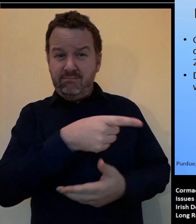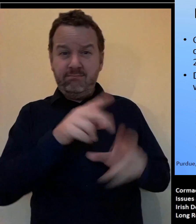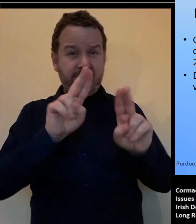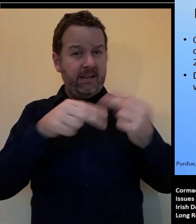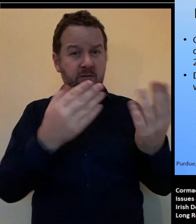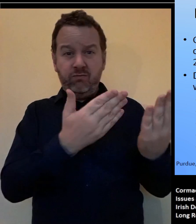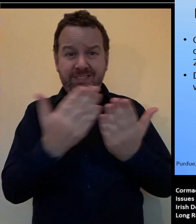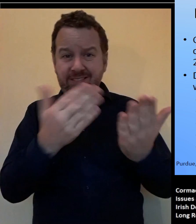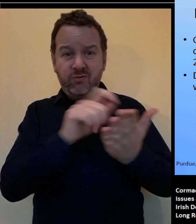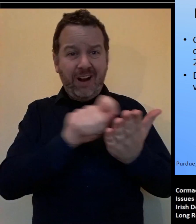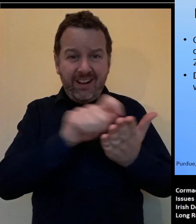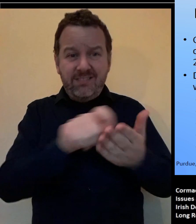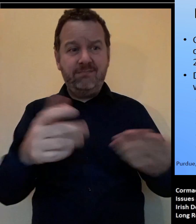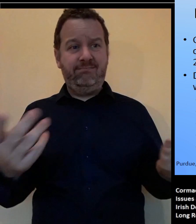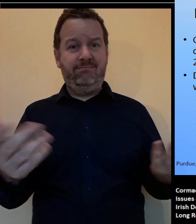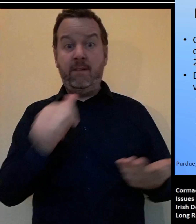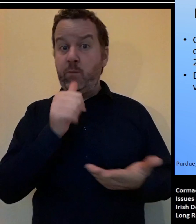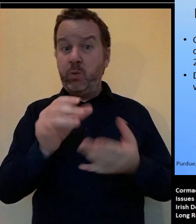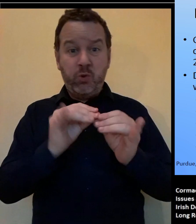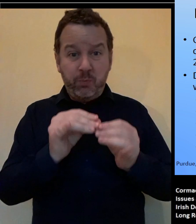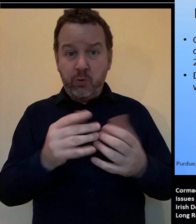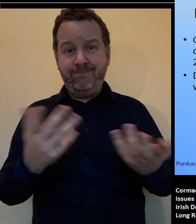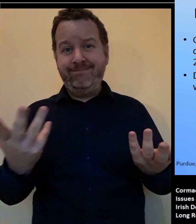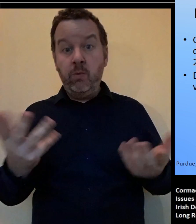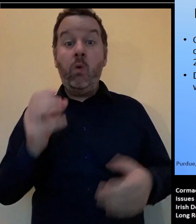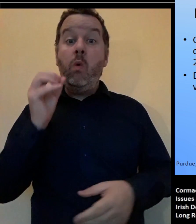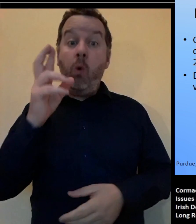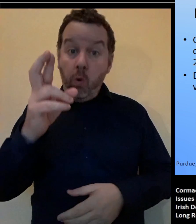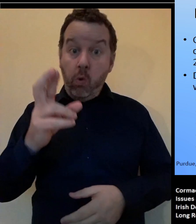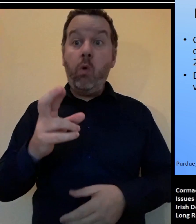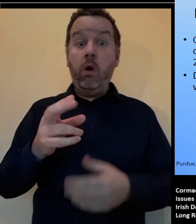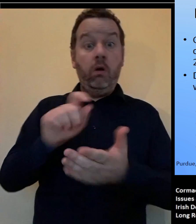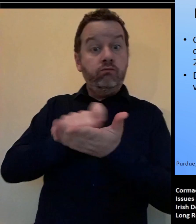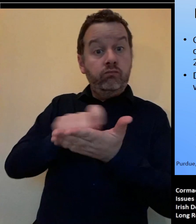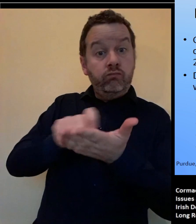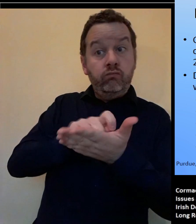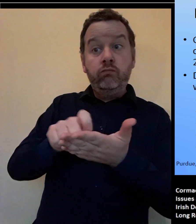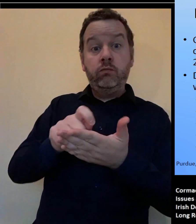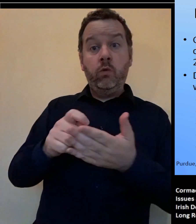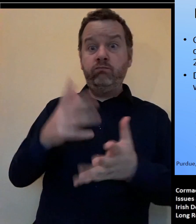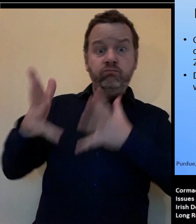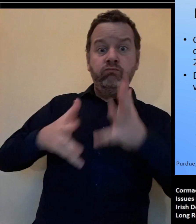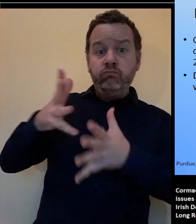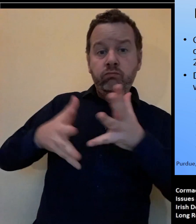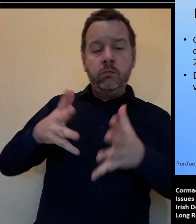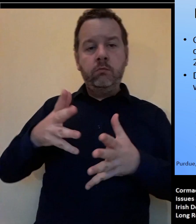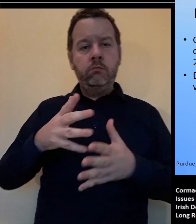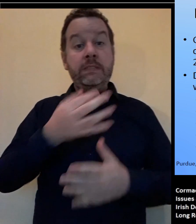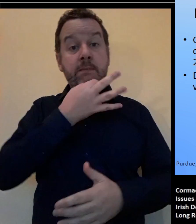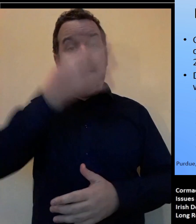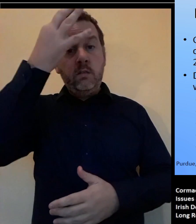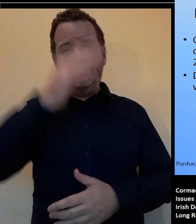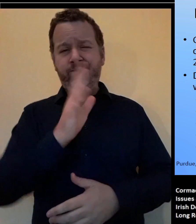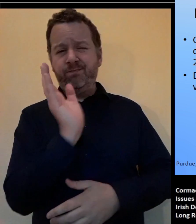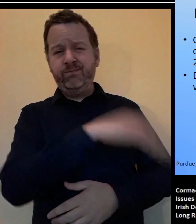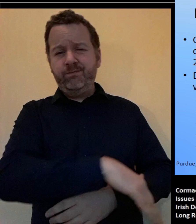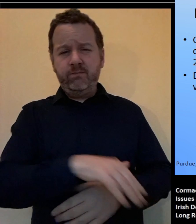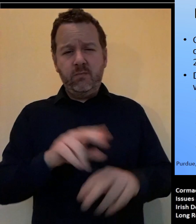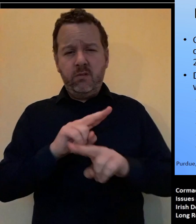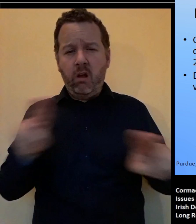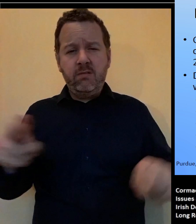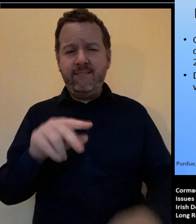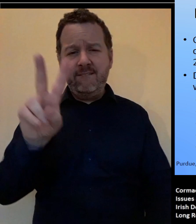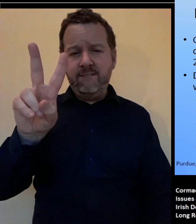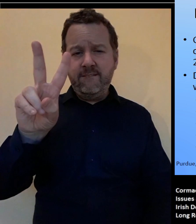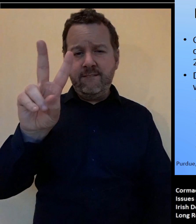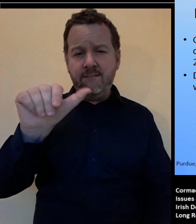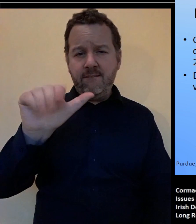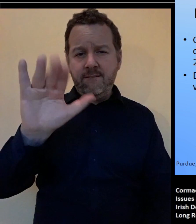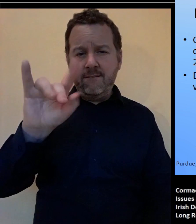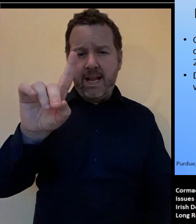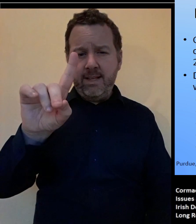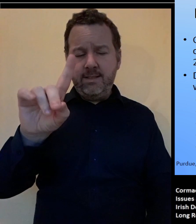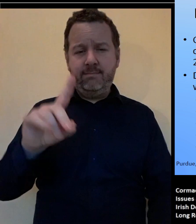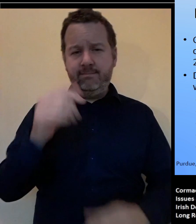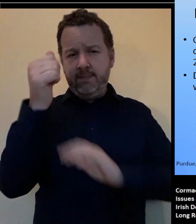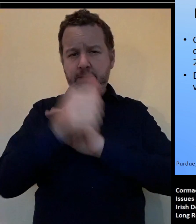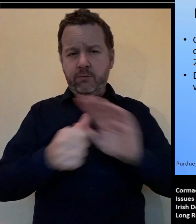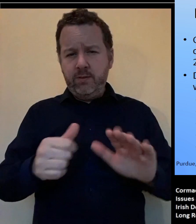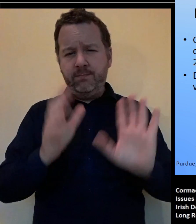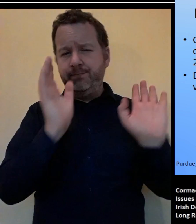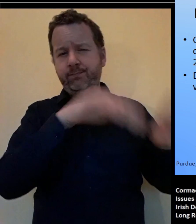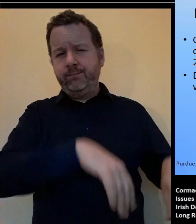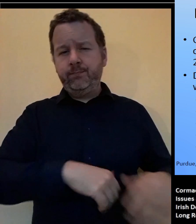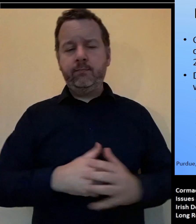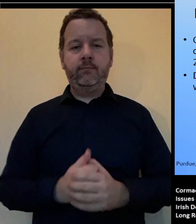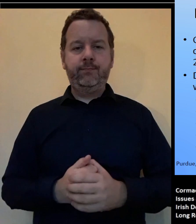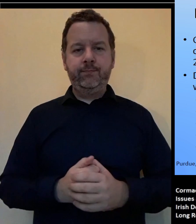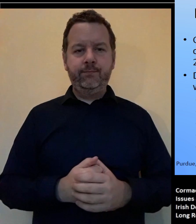due to illiteracy, or lack of an interpreter - or their evidence was not accepted as valid by inspectors.